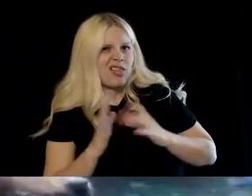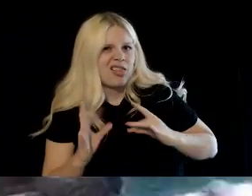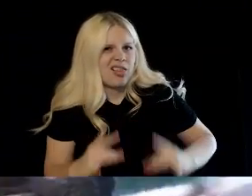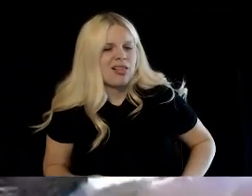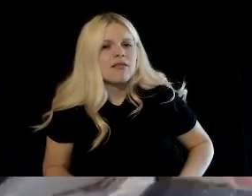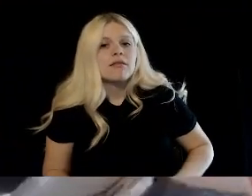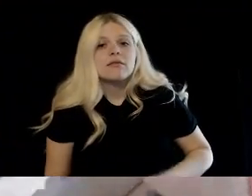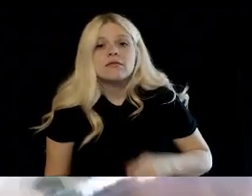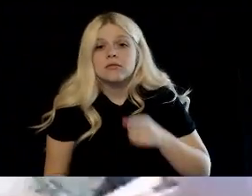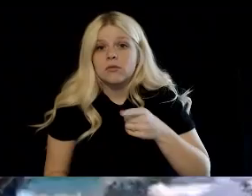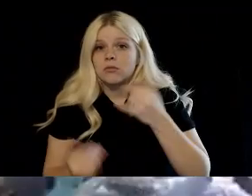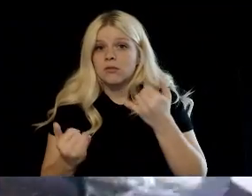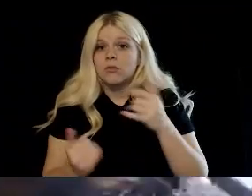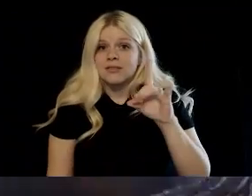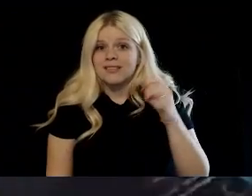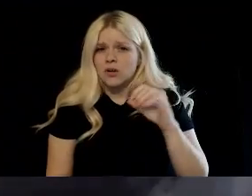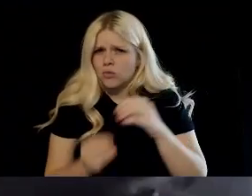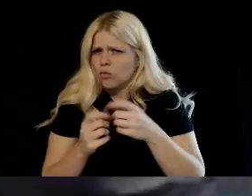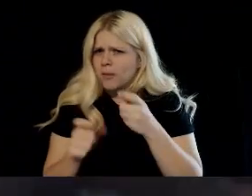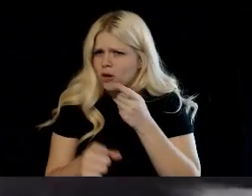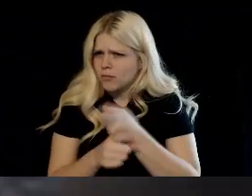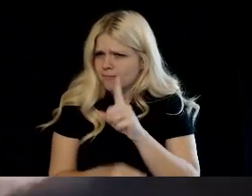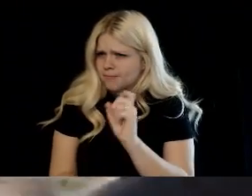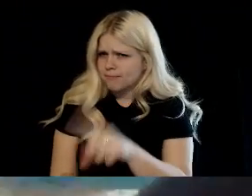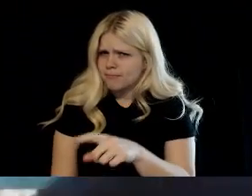heavier than- can I scooch? Joanne: You can come right over here.